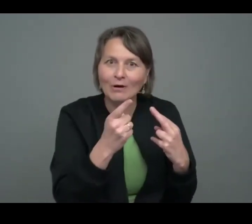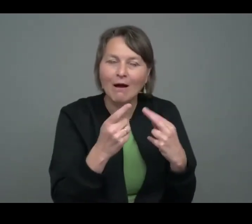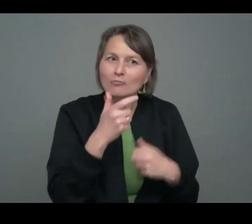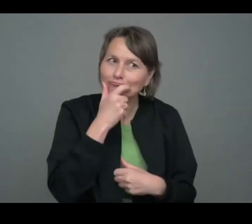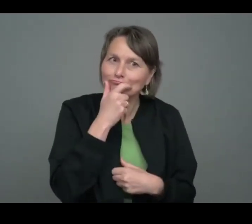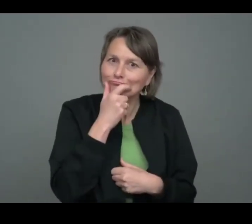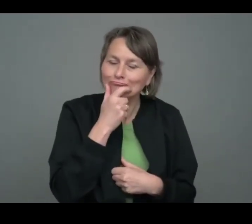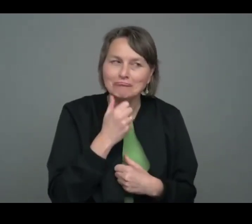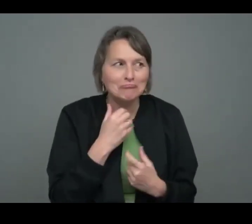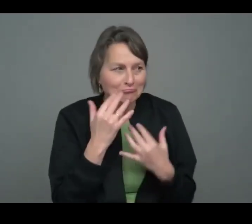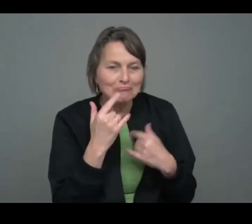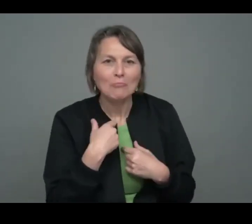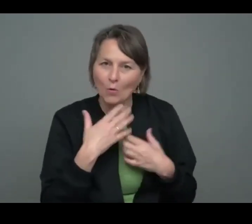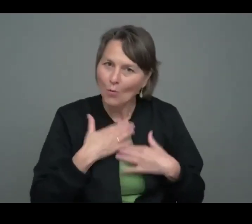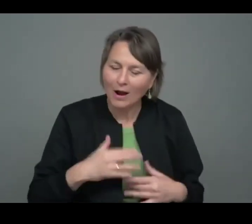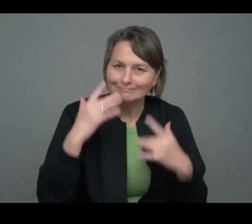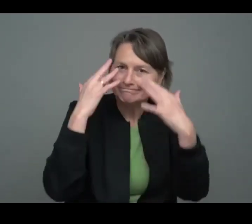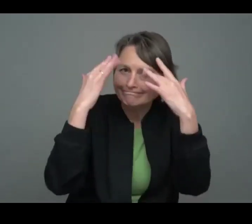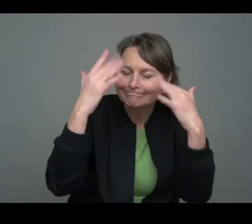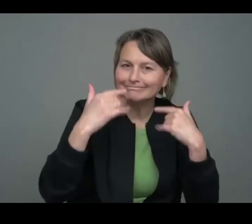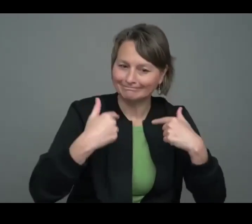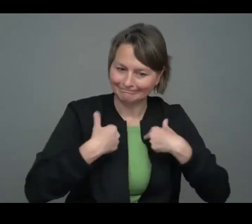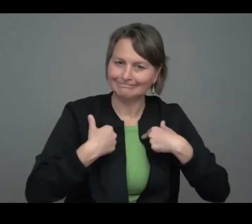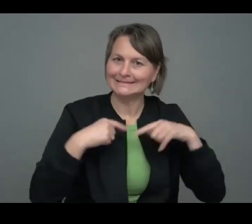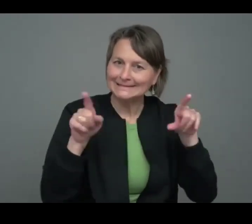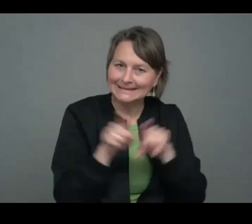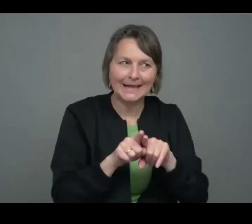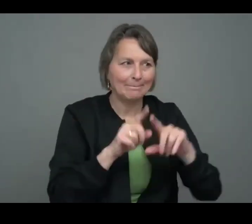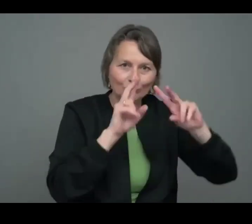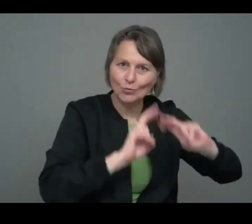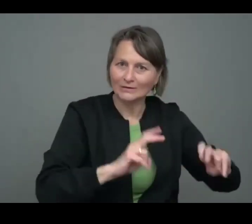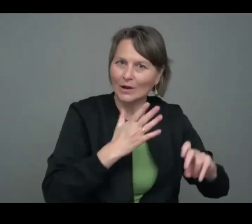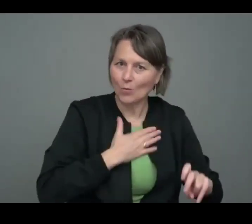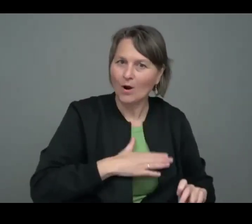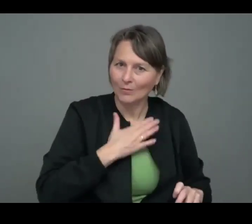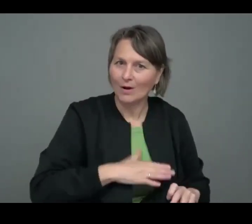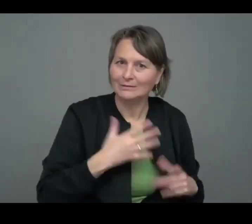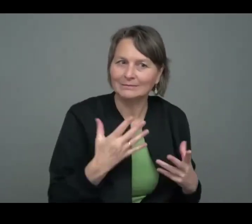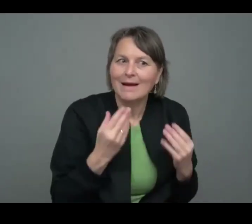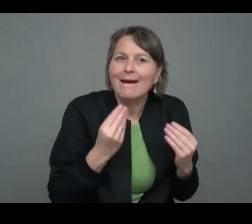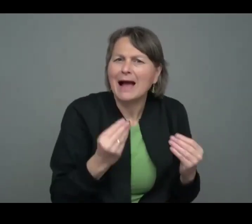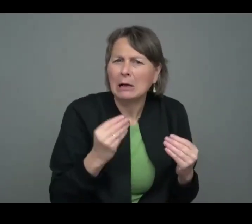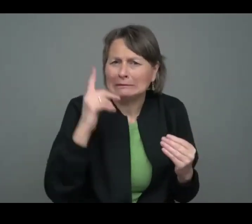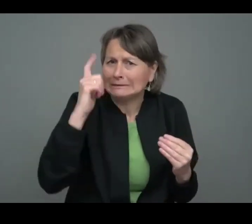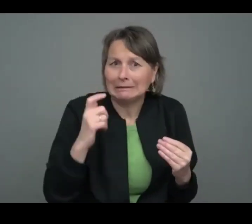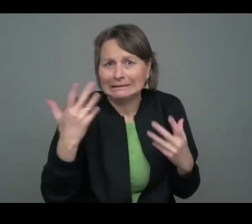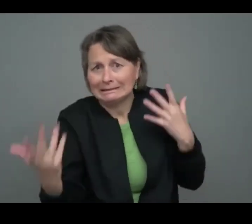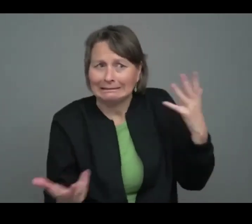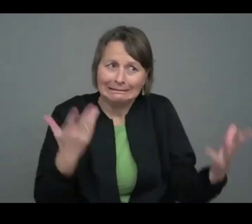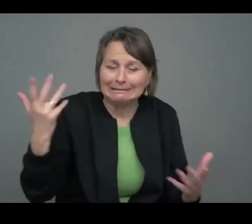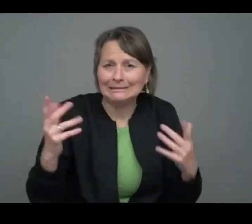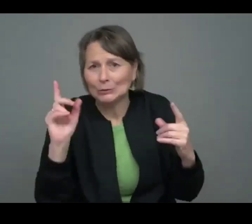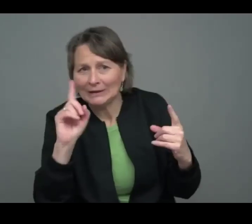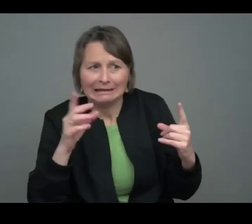Now, I do hope you consider doing research in the future too, or maybe you already do. If